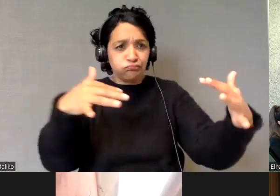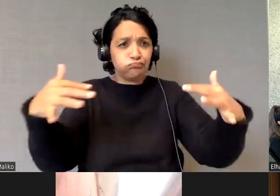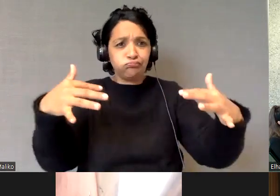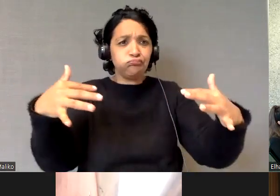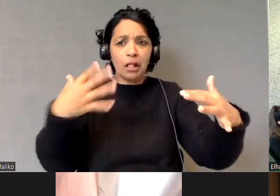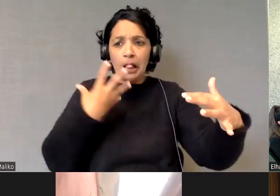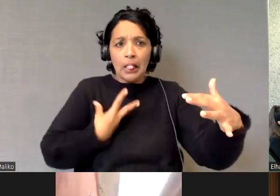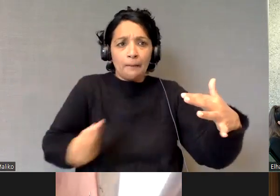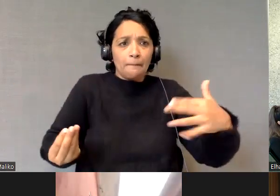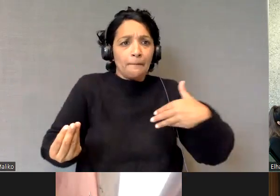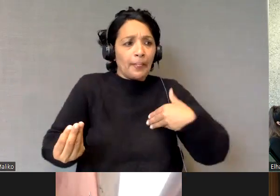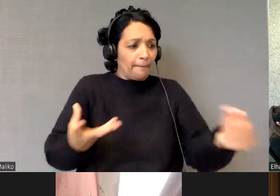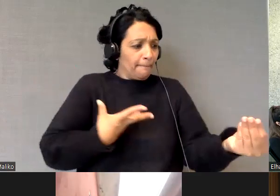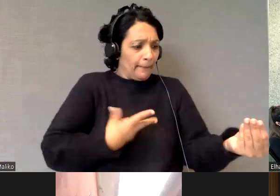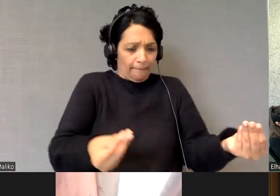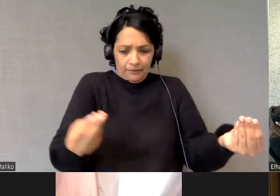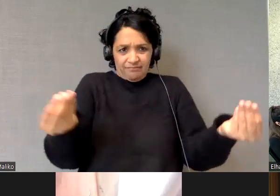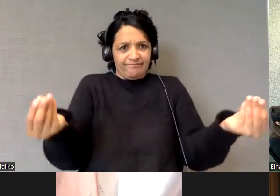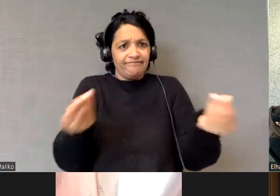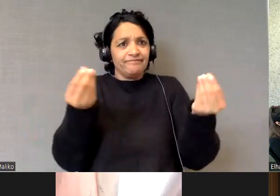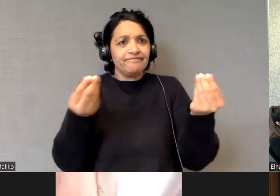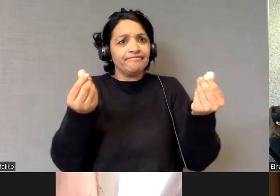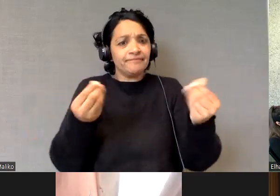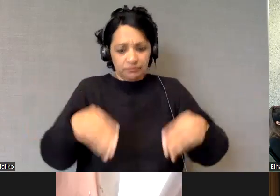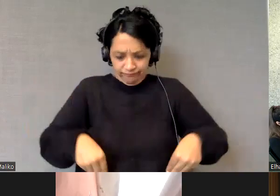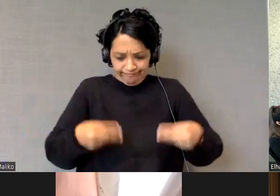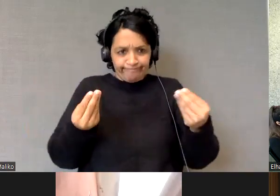many more difficulties faced by women with disabilities.